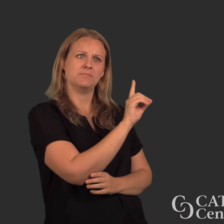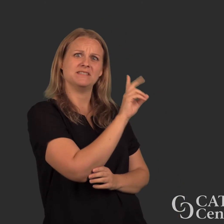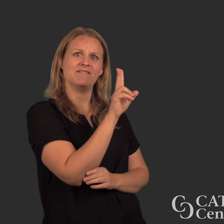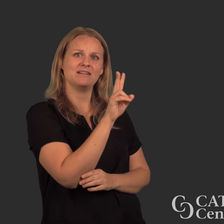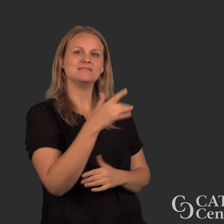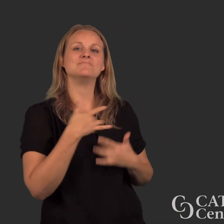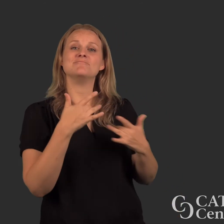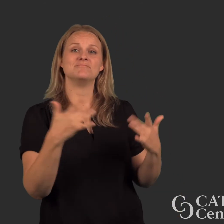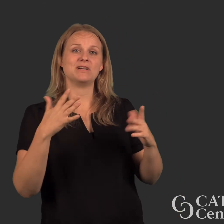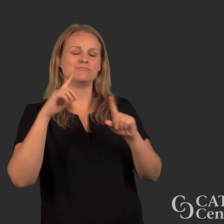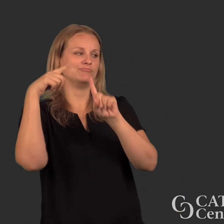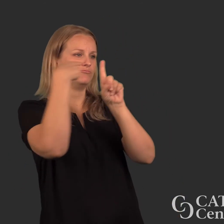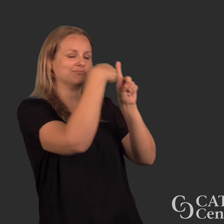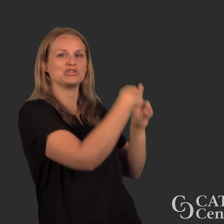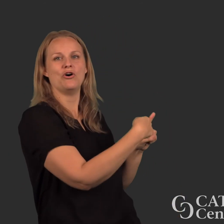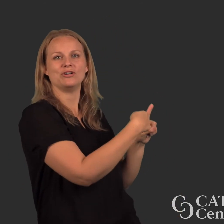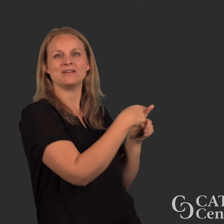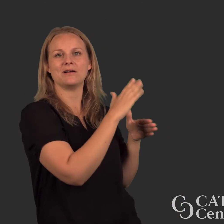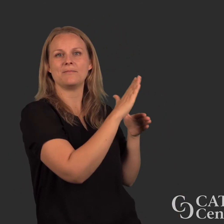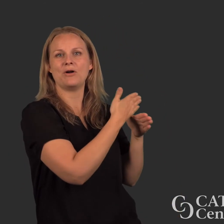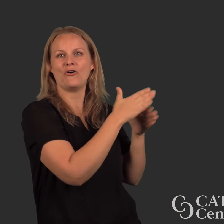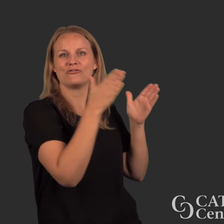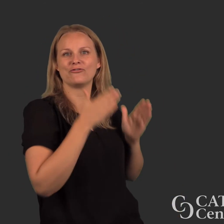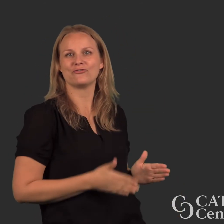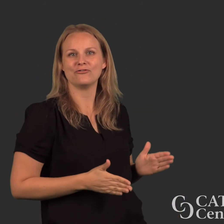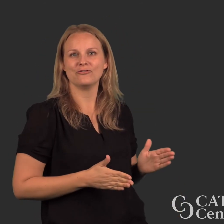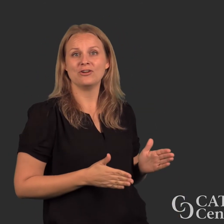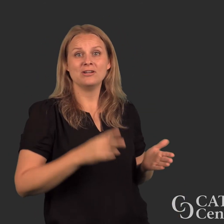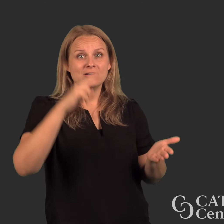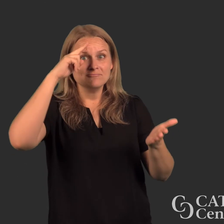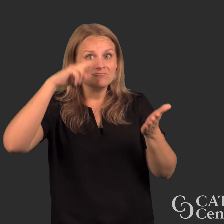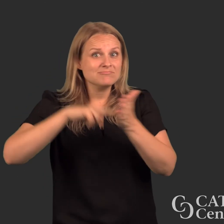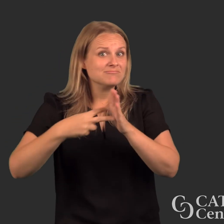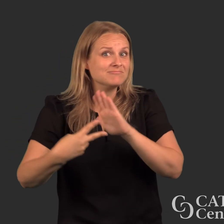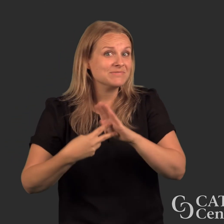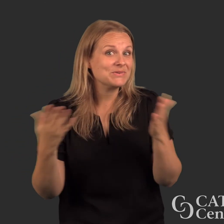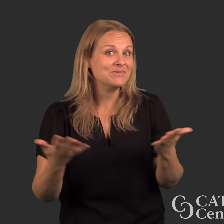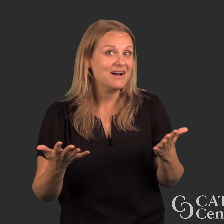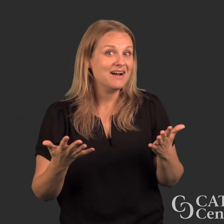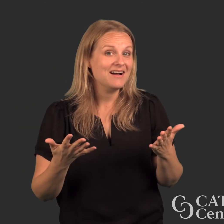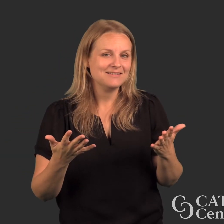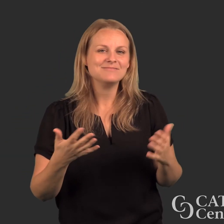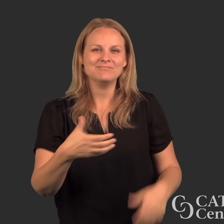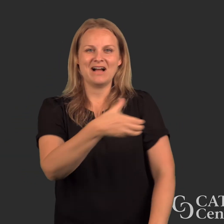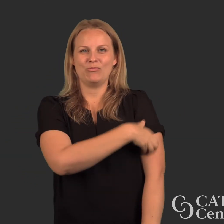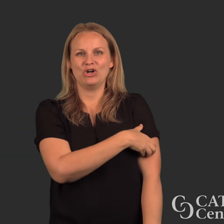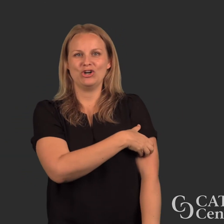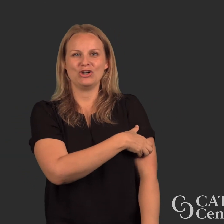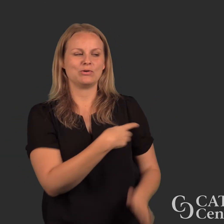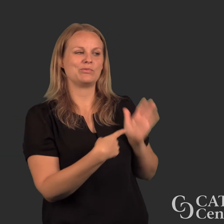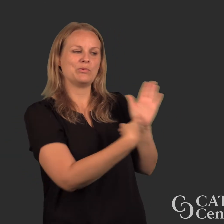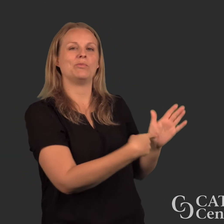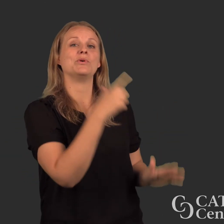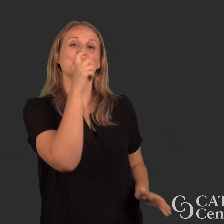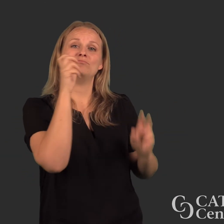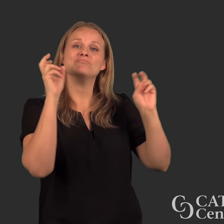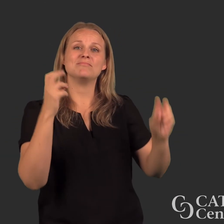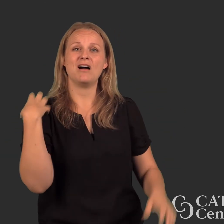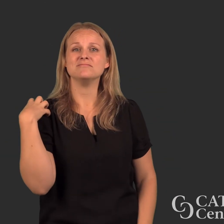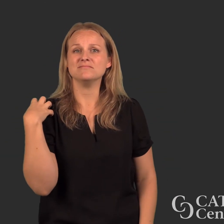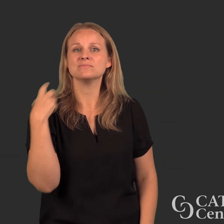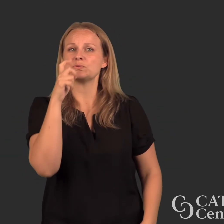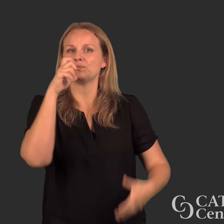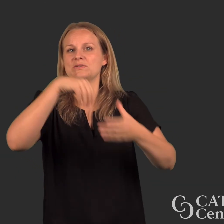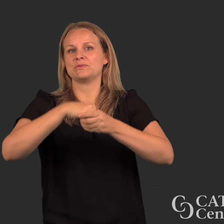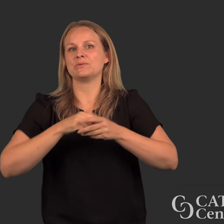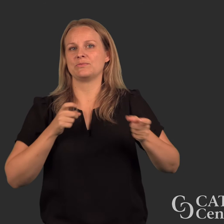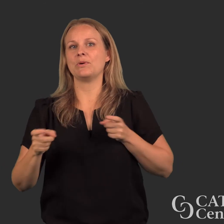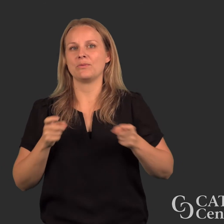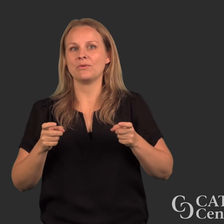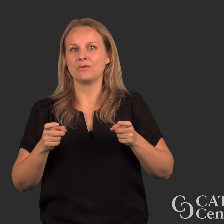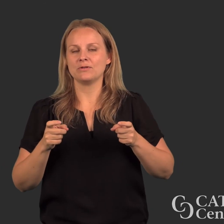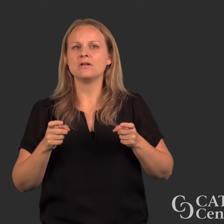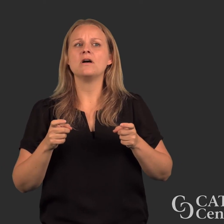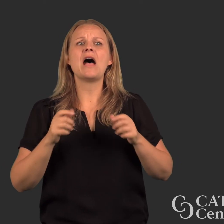When anger and violence is directed at one individual, it is a demonstration of power.